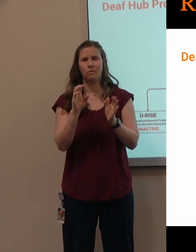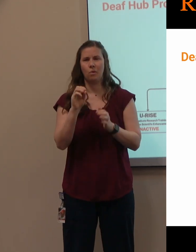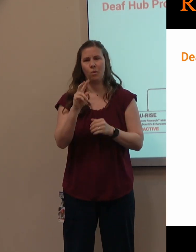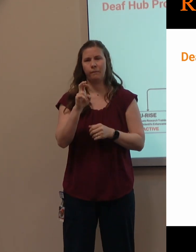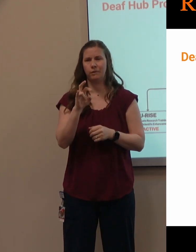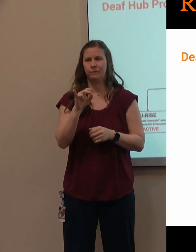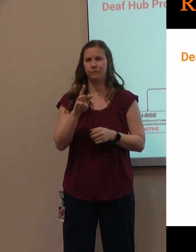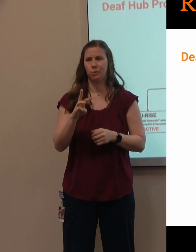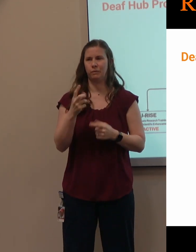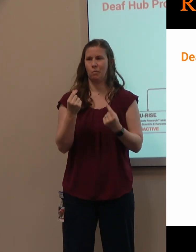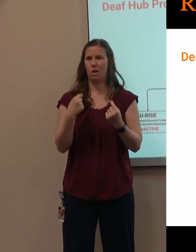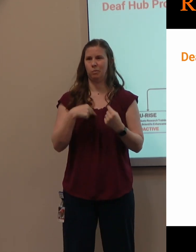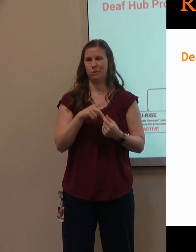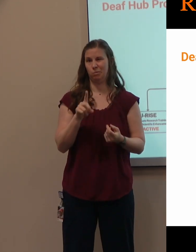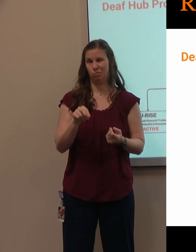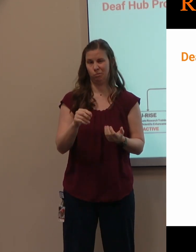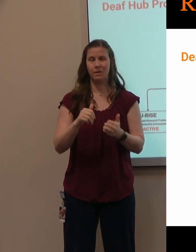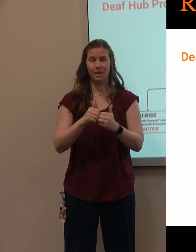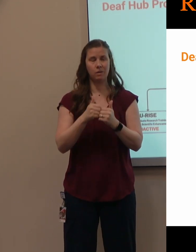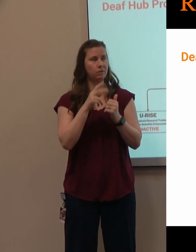Okay, so we'll give a general overview of what we do.